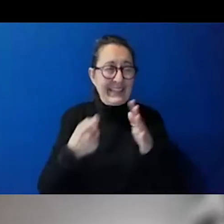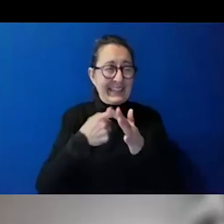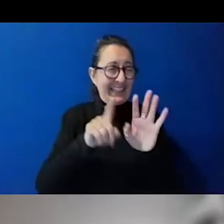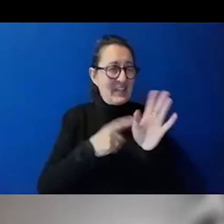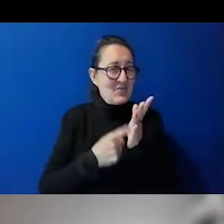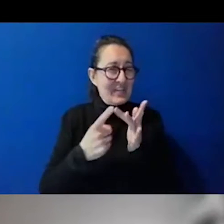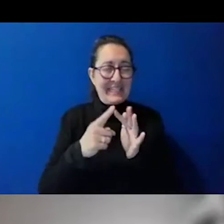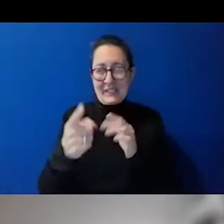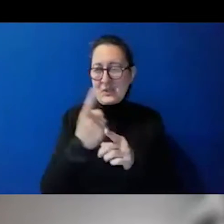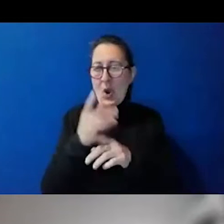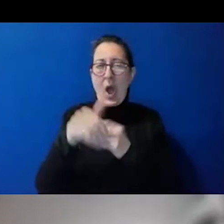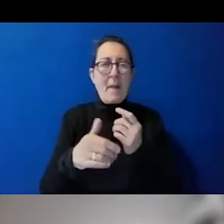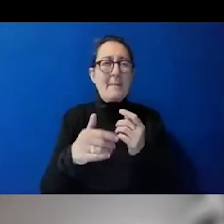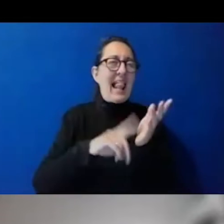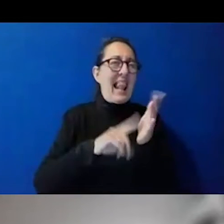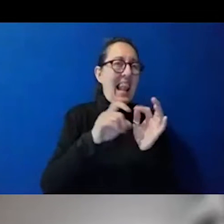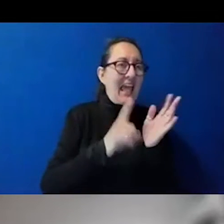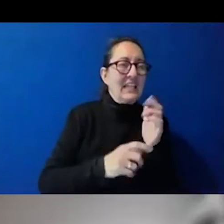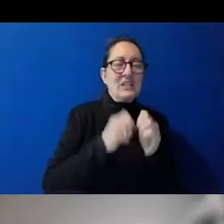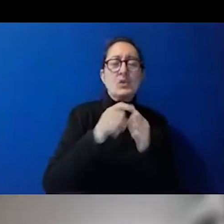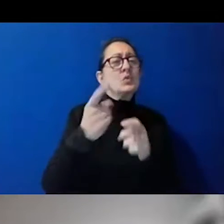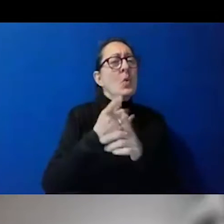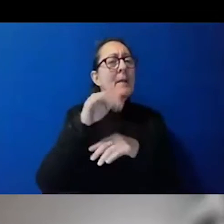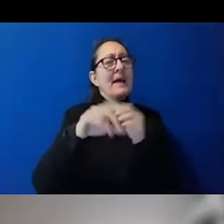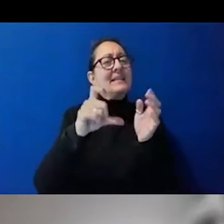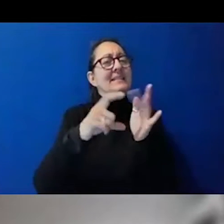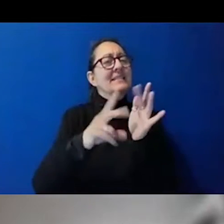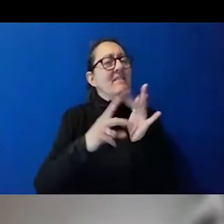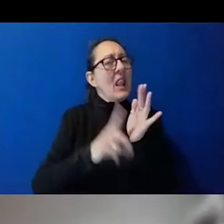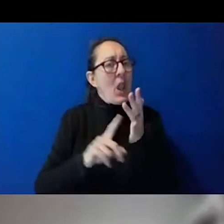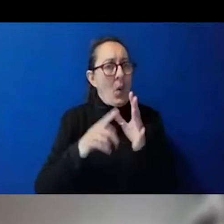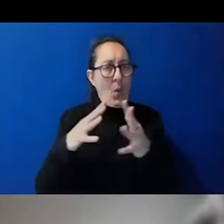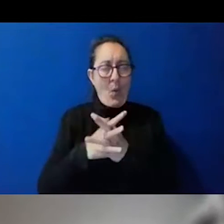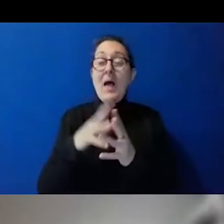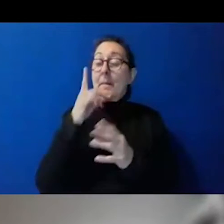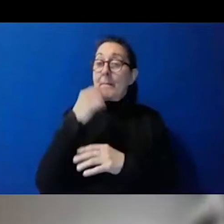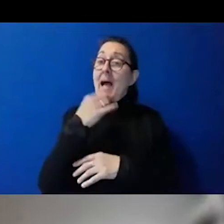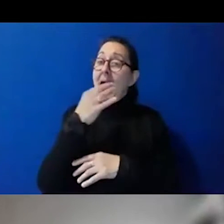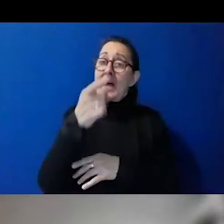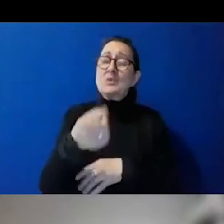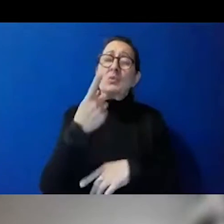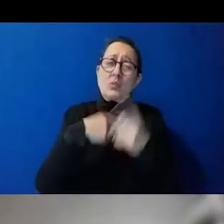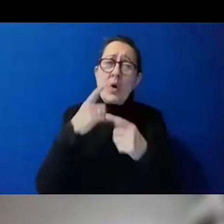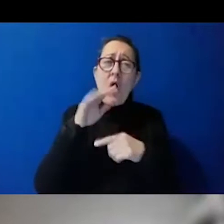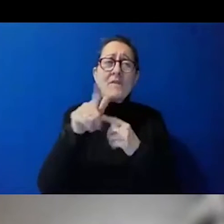law issues um so could you tell us a little bit about the day-to-day work that you do um and yeah